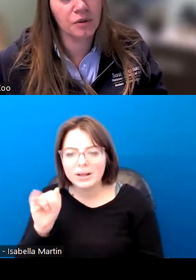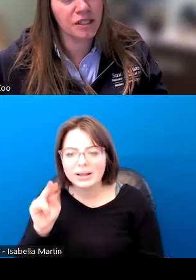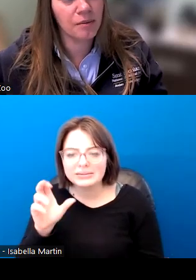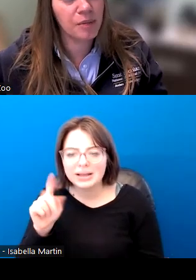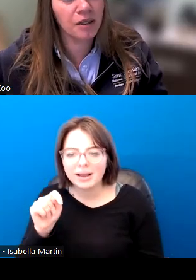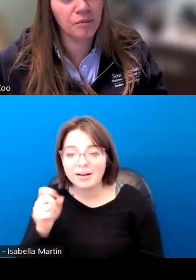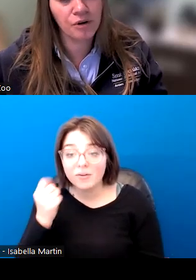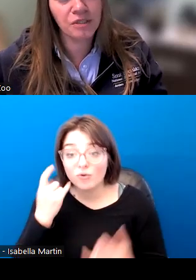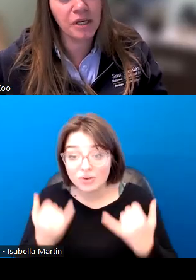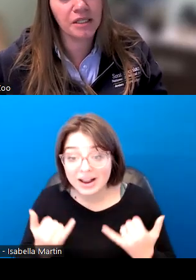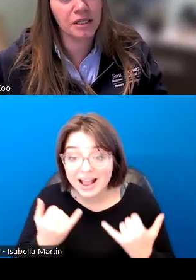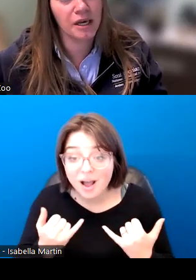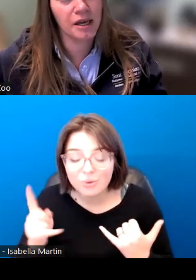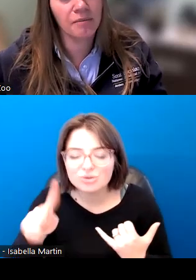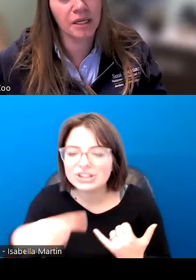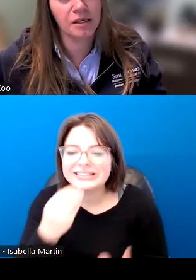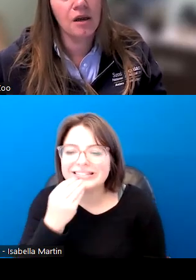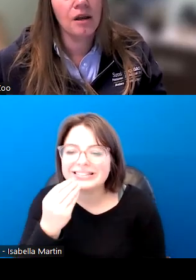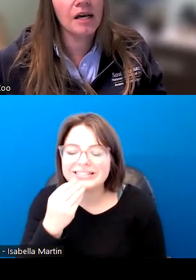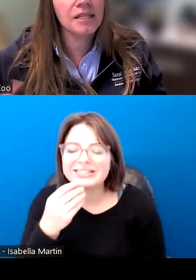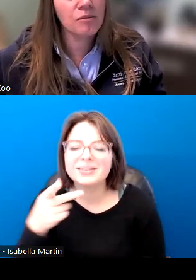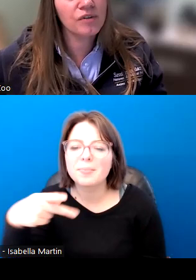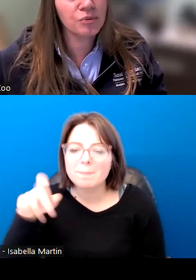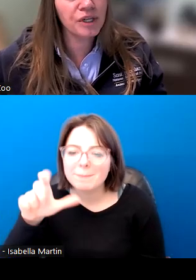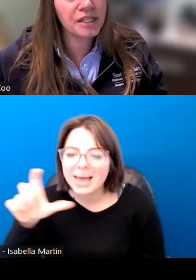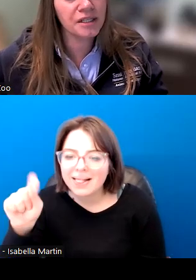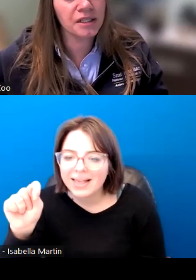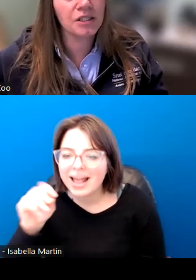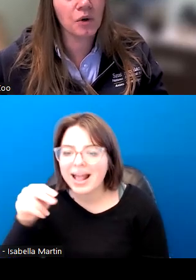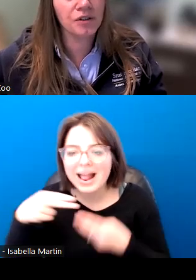So it's that pellet and produce mix and that egg mix as they move into breeding season that's going